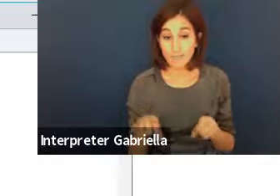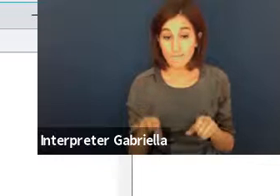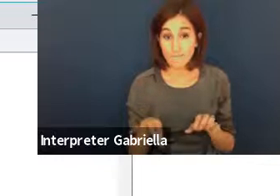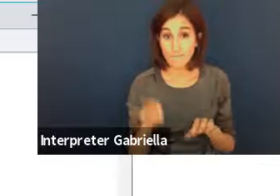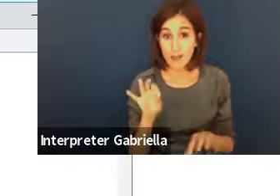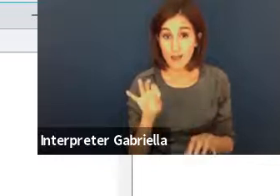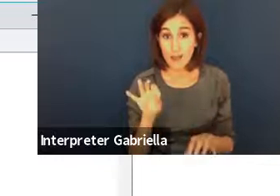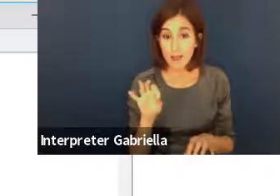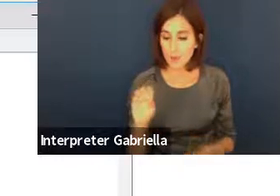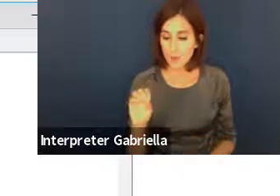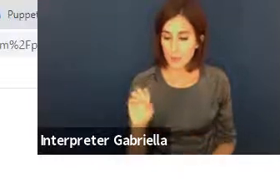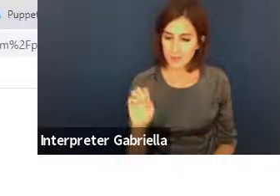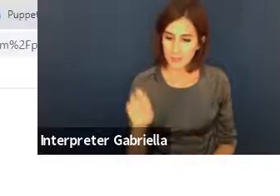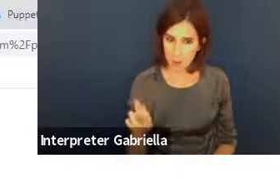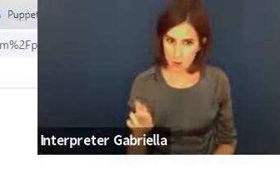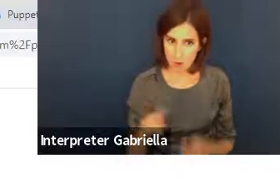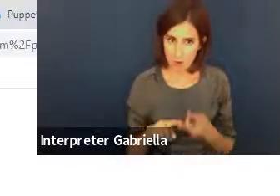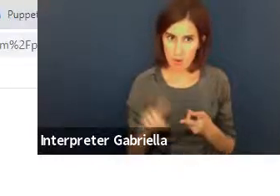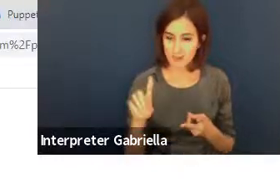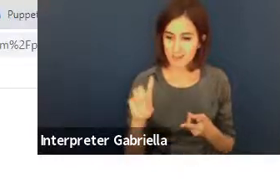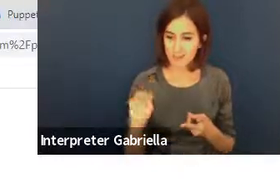Linda Kobashigawa: A we are and DRM free books you